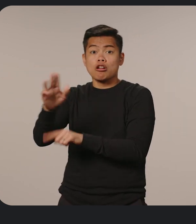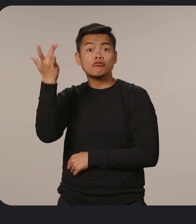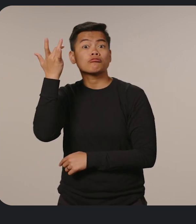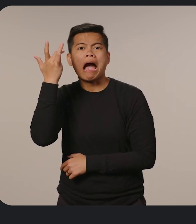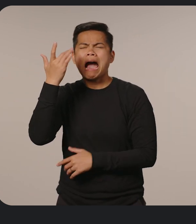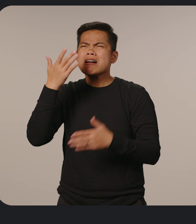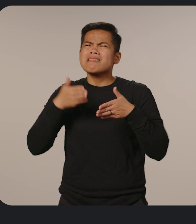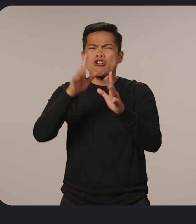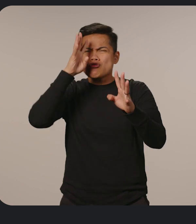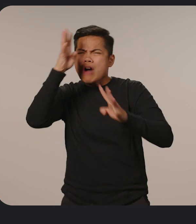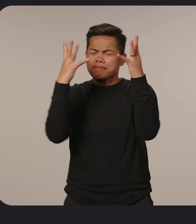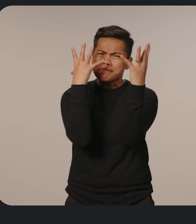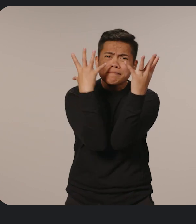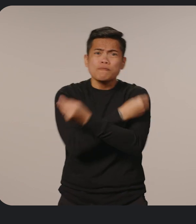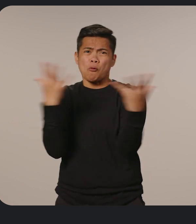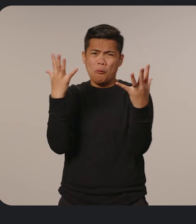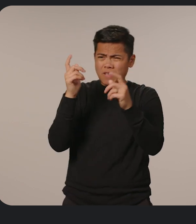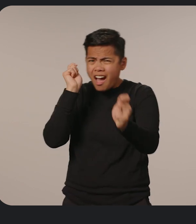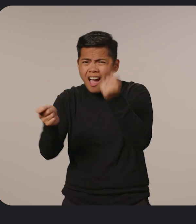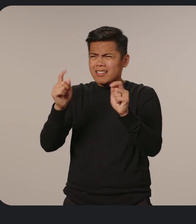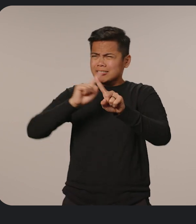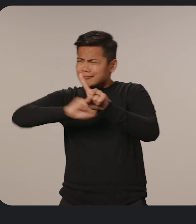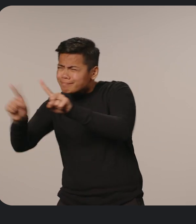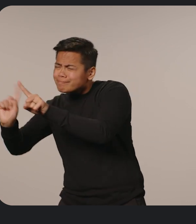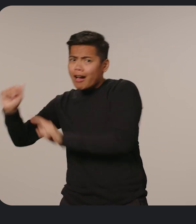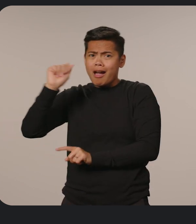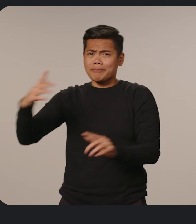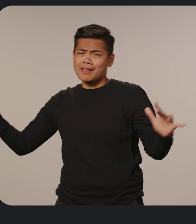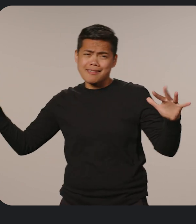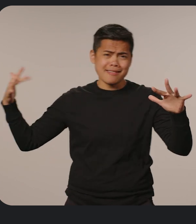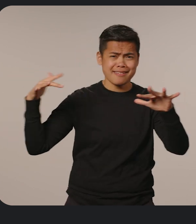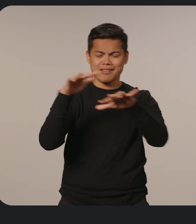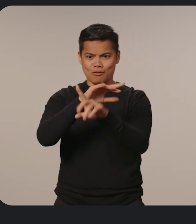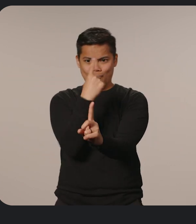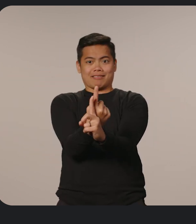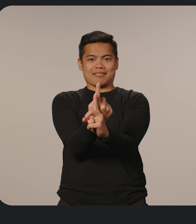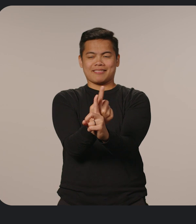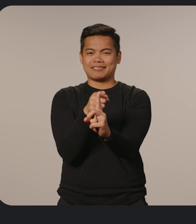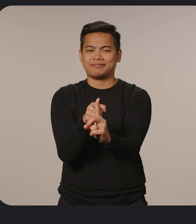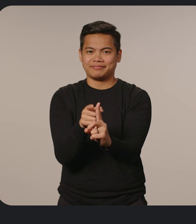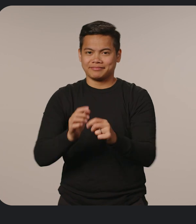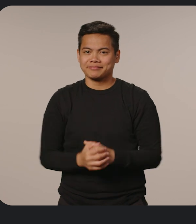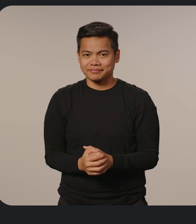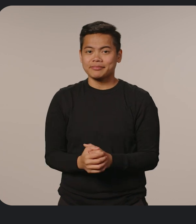because it allows them to create beautiful natively compiled multi-platform apps all from a single